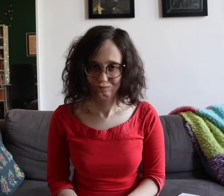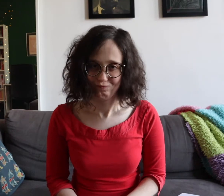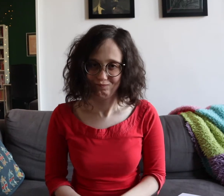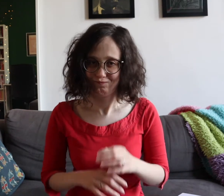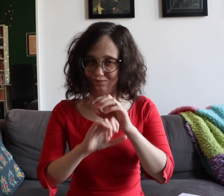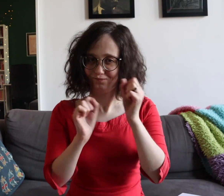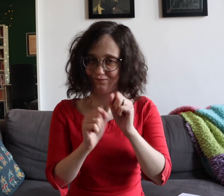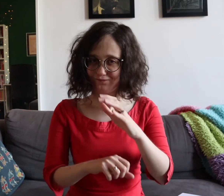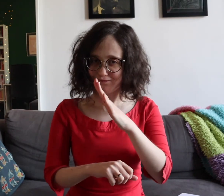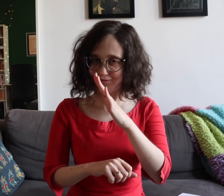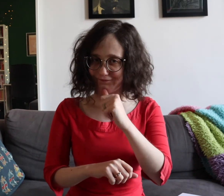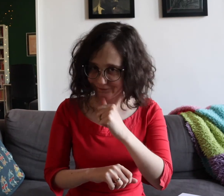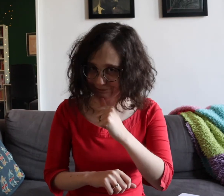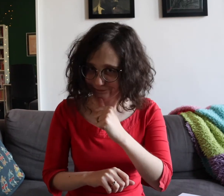Well, I couldn't. It was impossible.